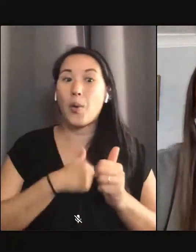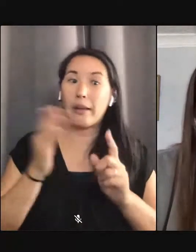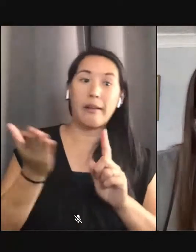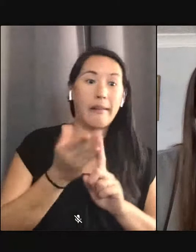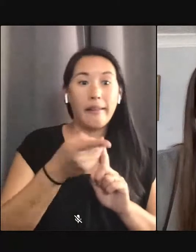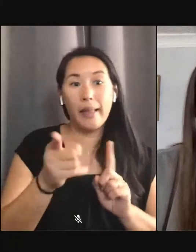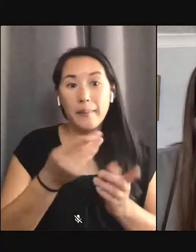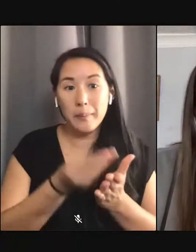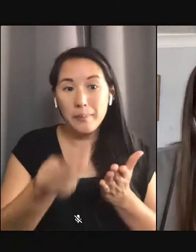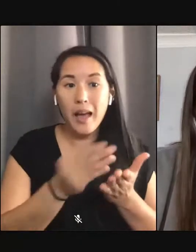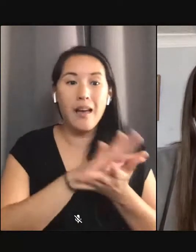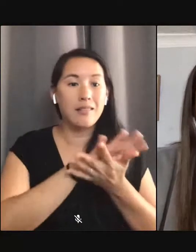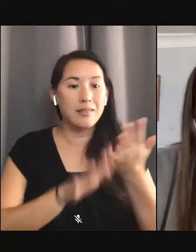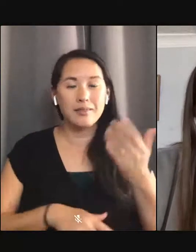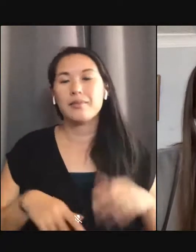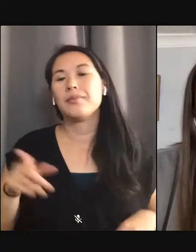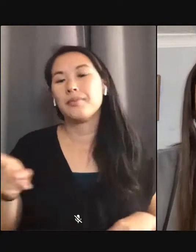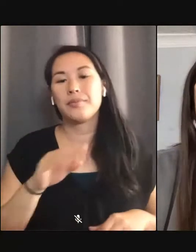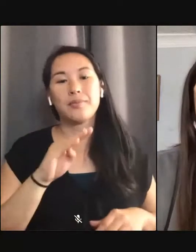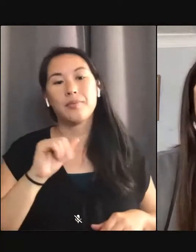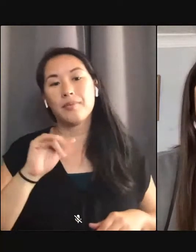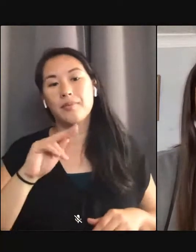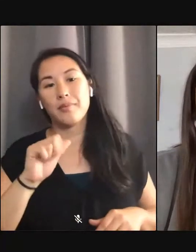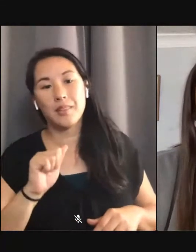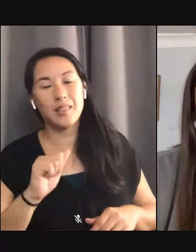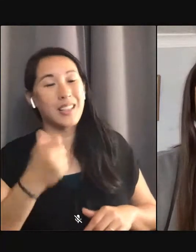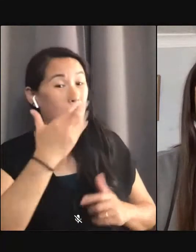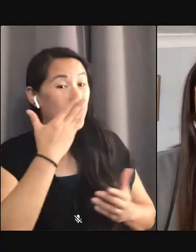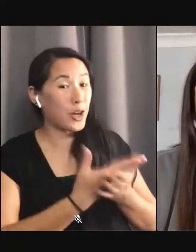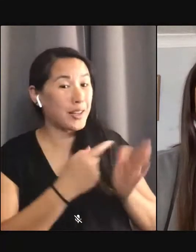yeah a good example of that i think um that we had recently was we were doing some work with